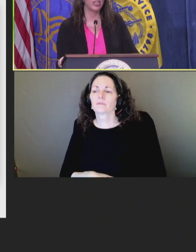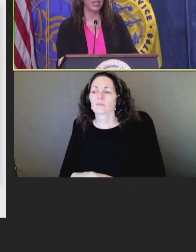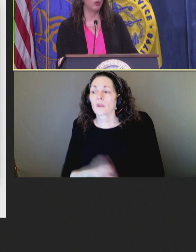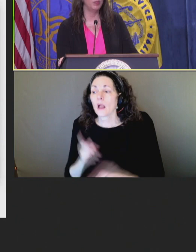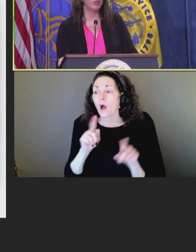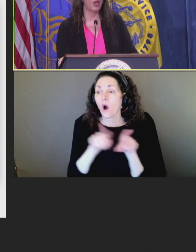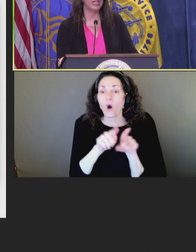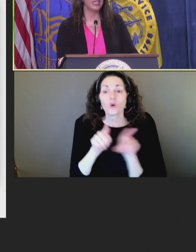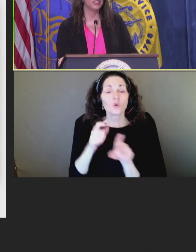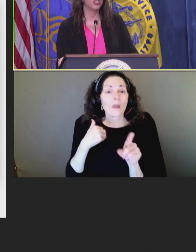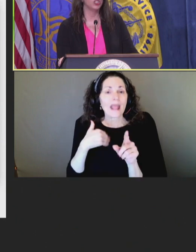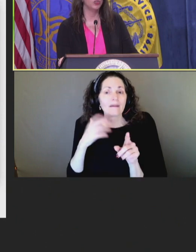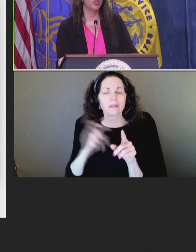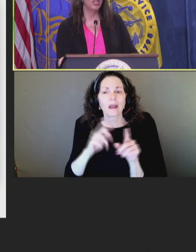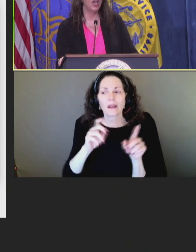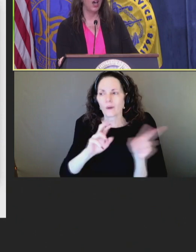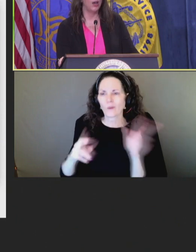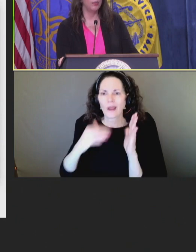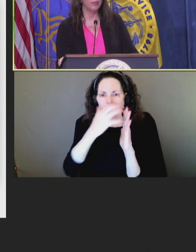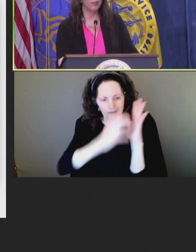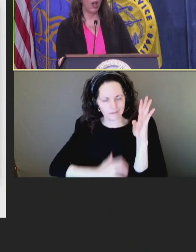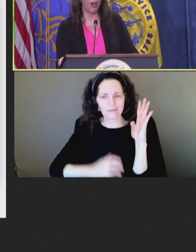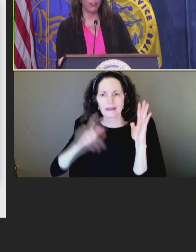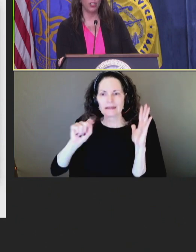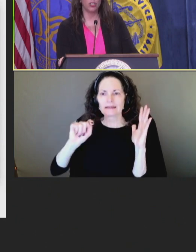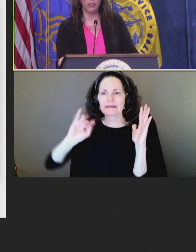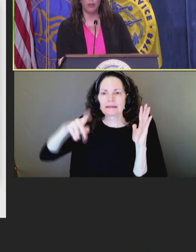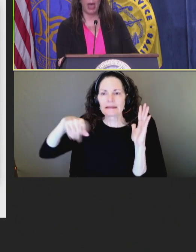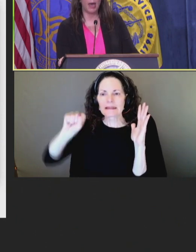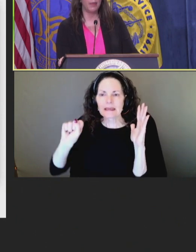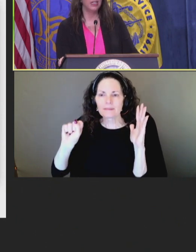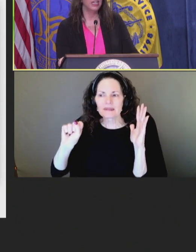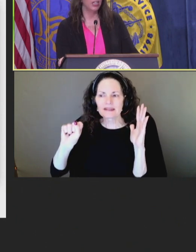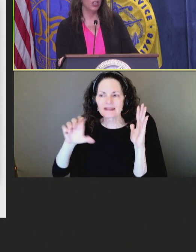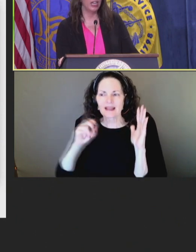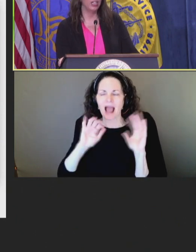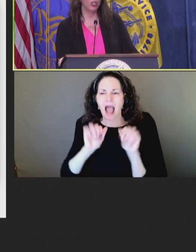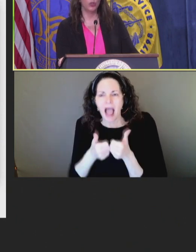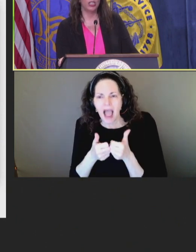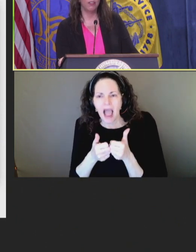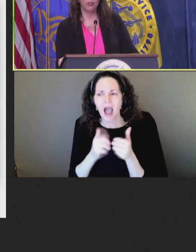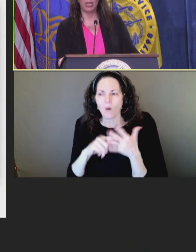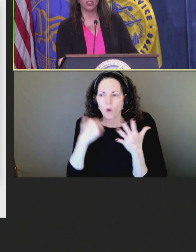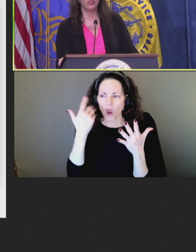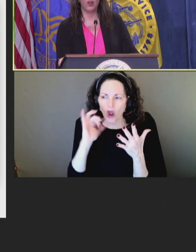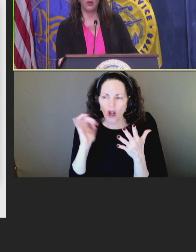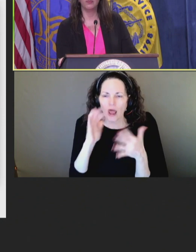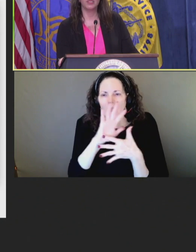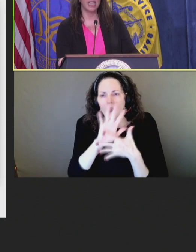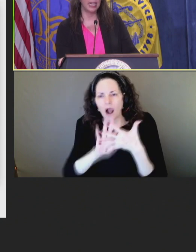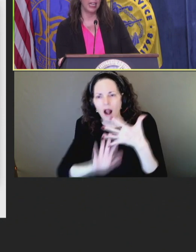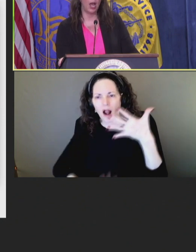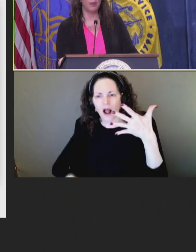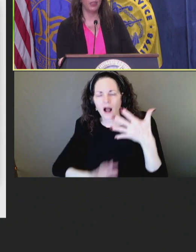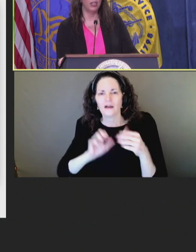they would be ready to offer nirsevimab. And it included information from setting it up in their